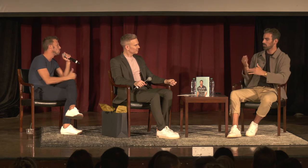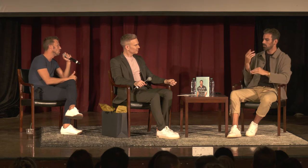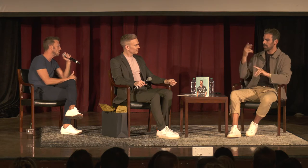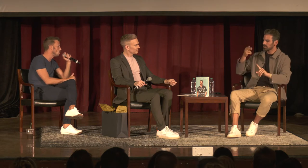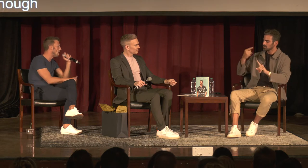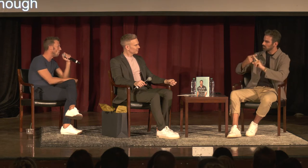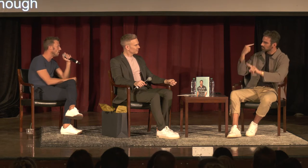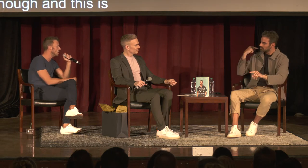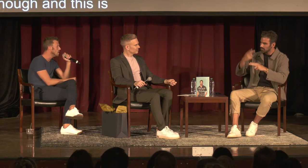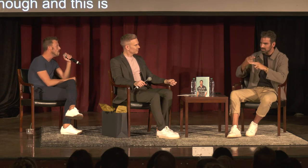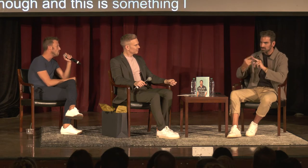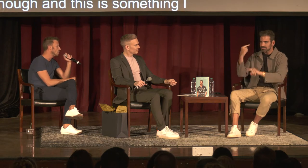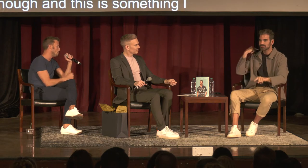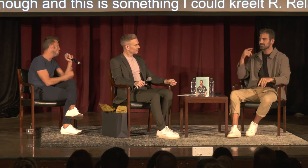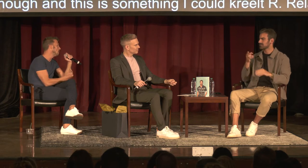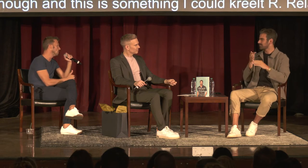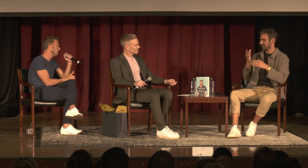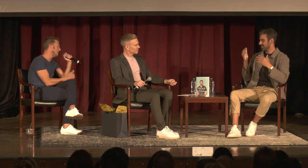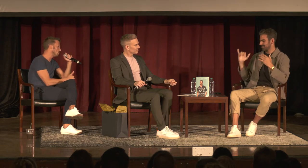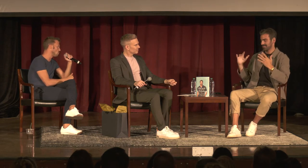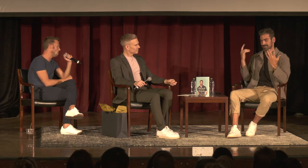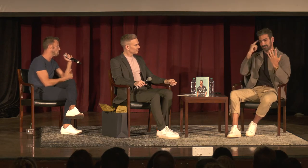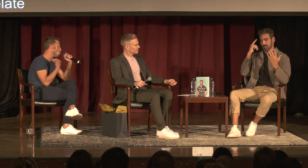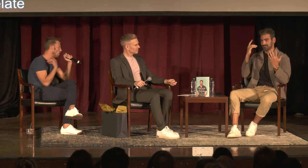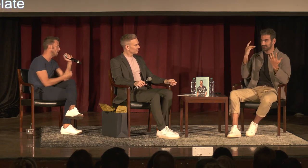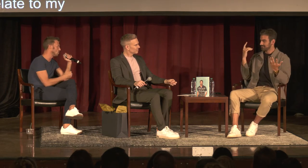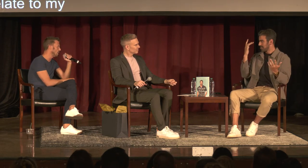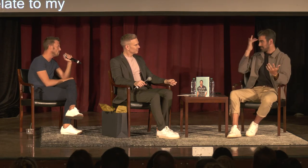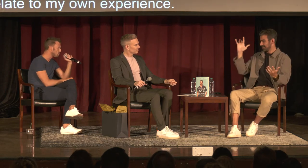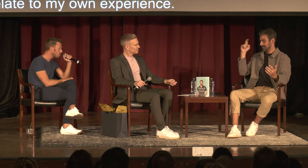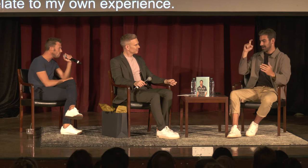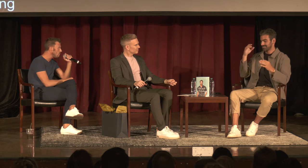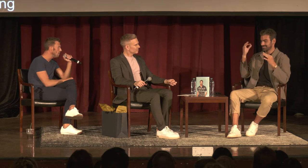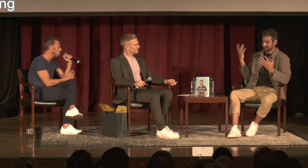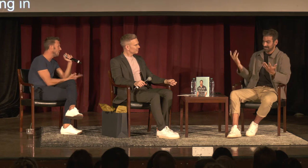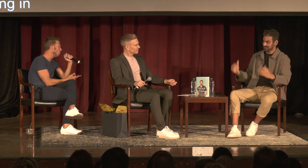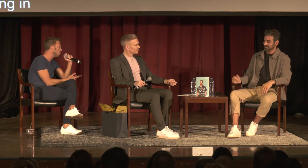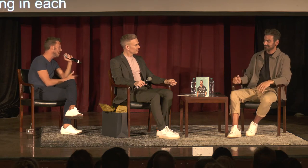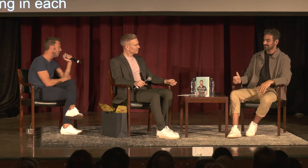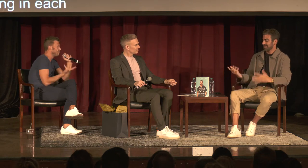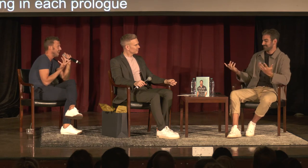to introduce this to a wider audience. So pulling in each prologue more history, I think really enriched it.